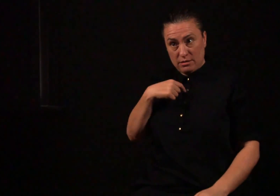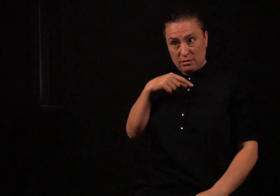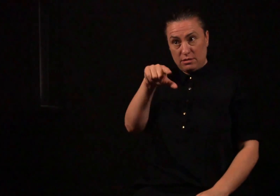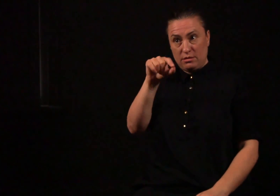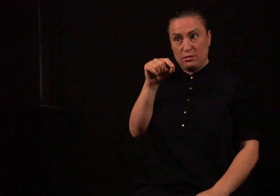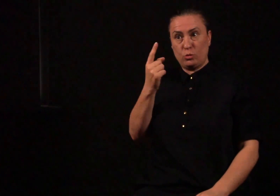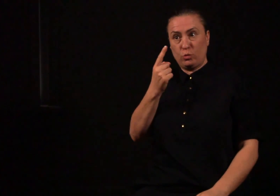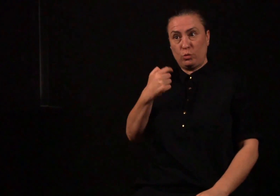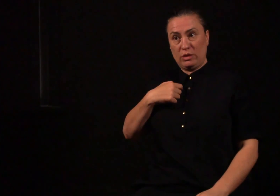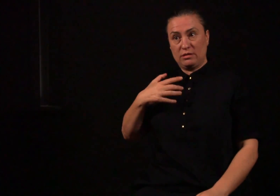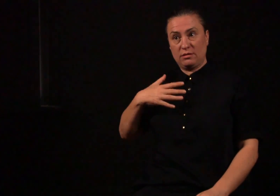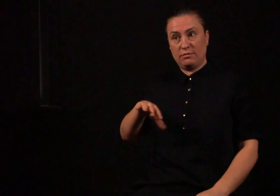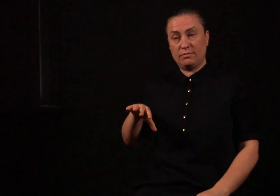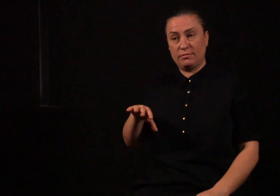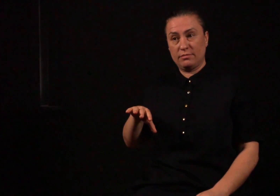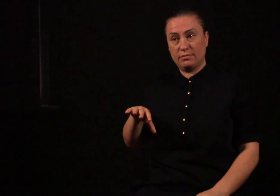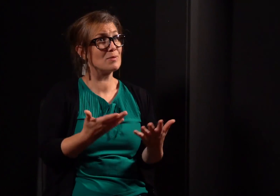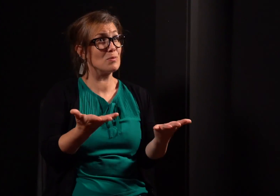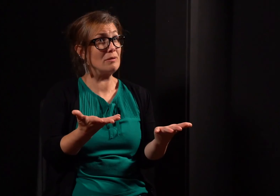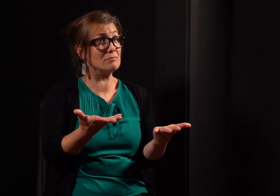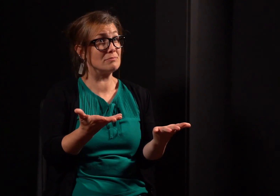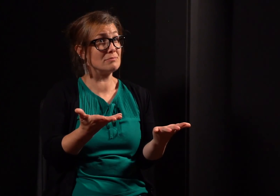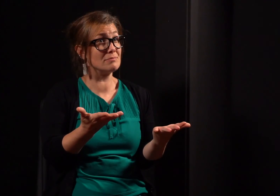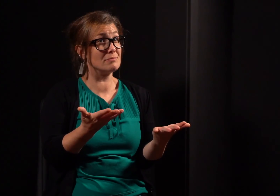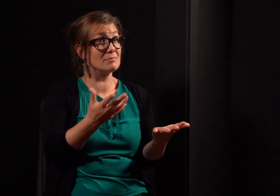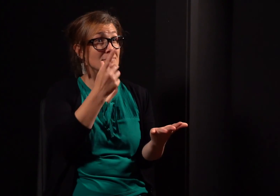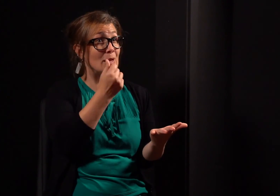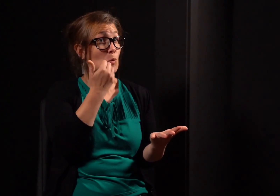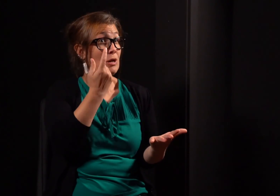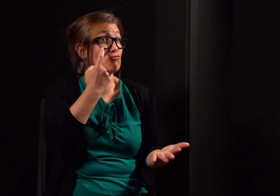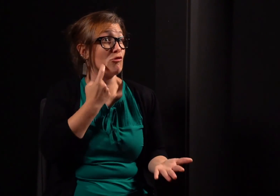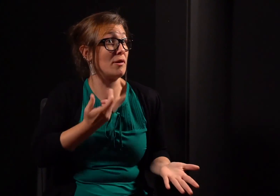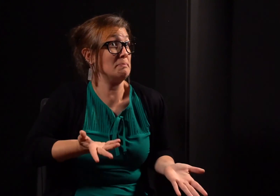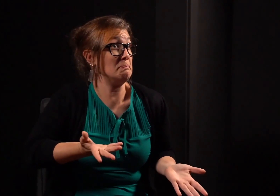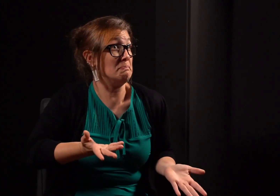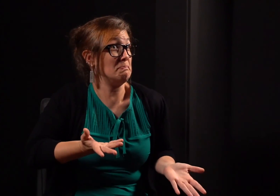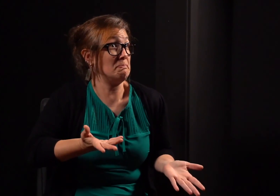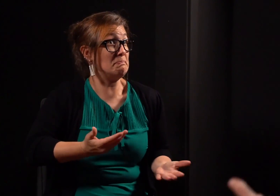So, do I have the right to choose who I'd like to work with? Well, you can always try.